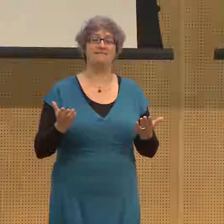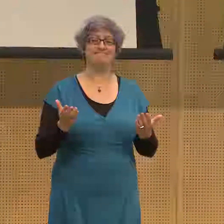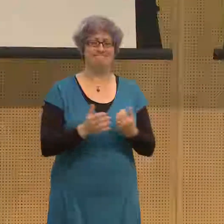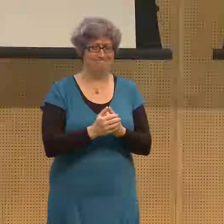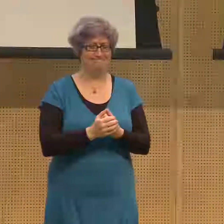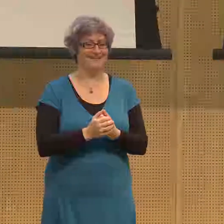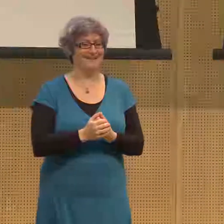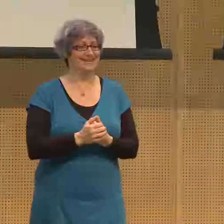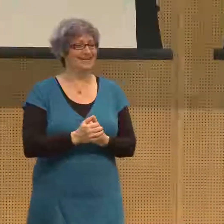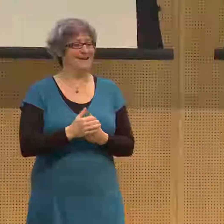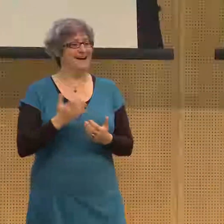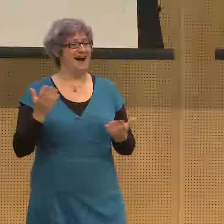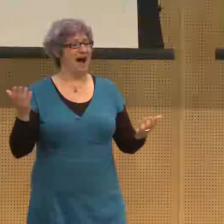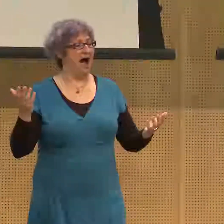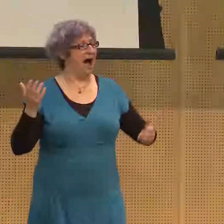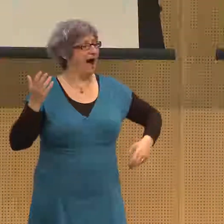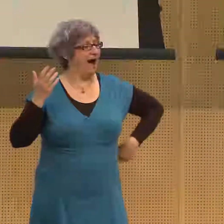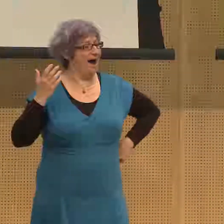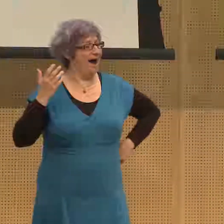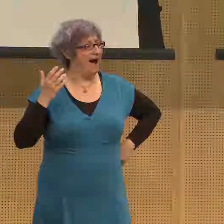So it was very difficult it seemed.